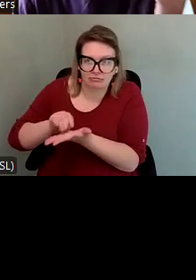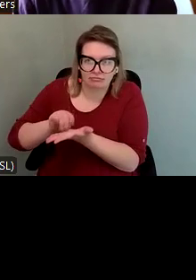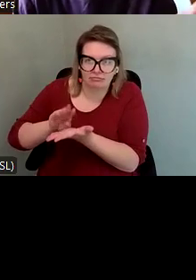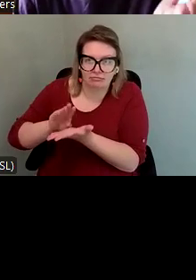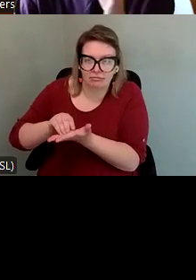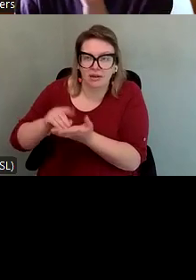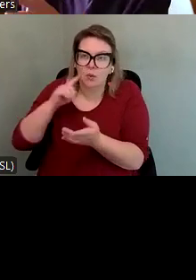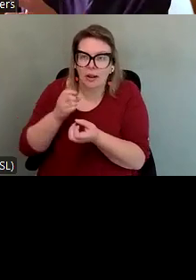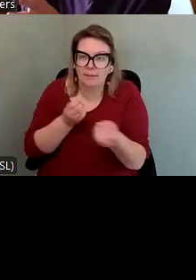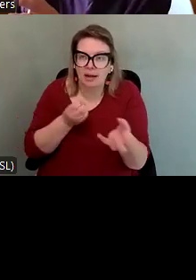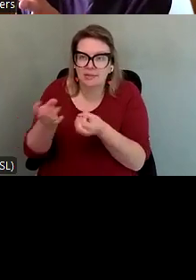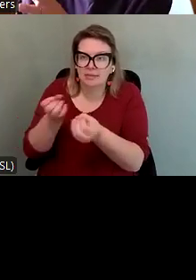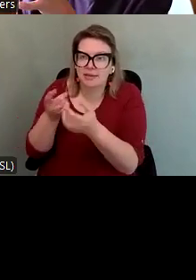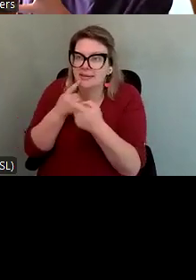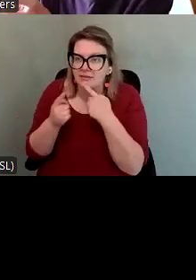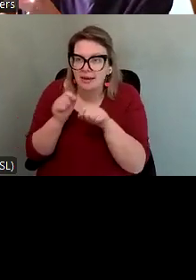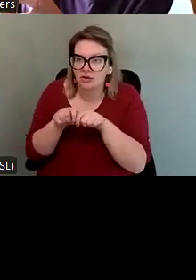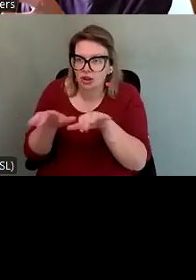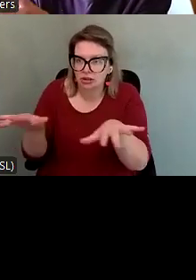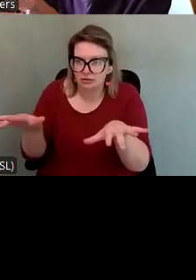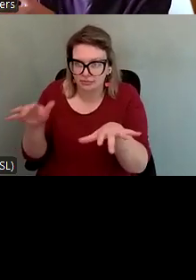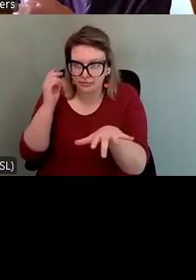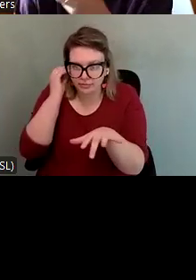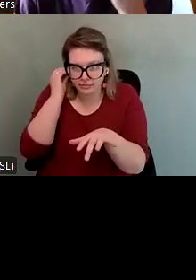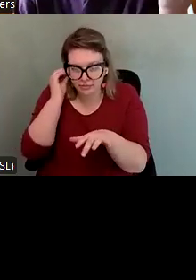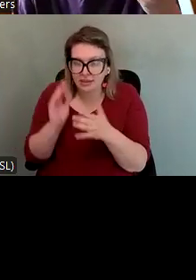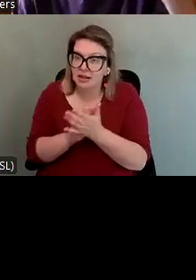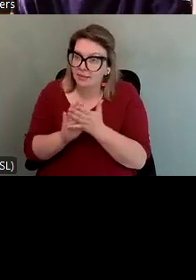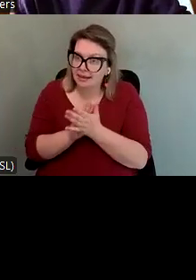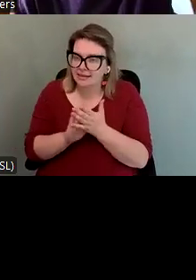and then you're identified as a user without having